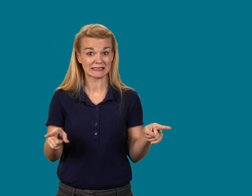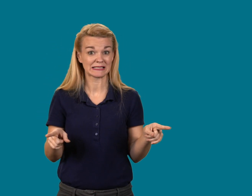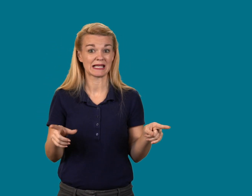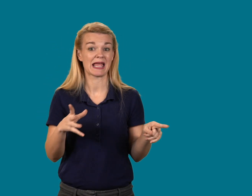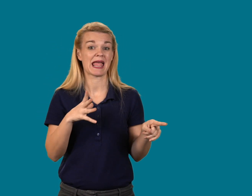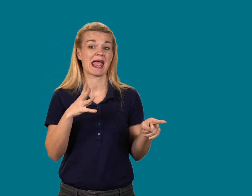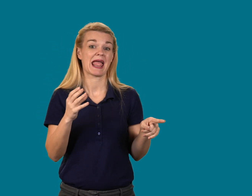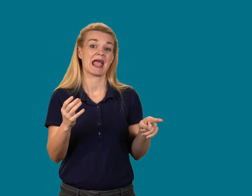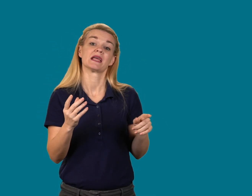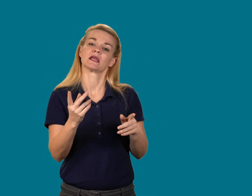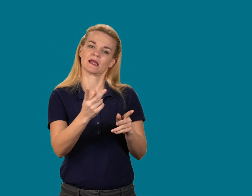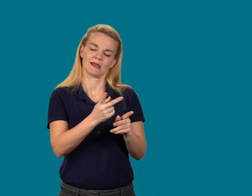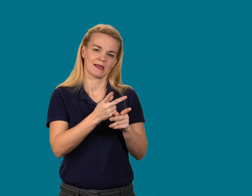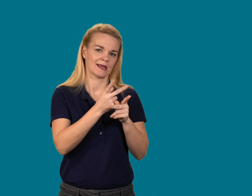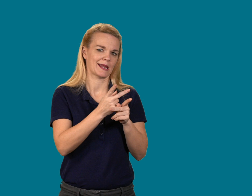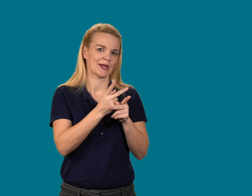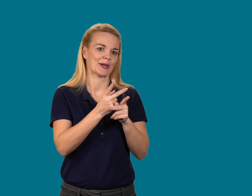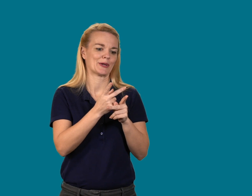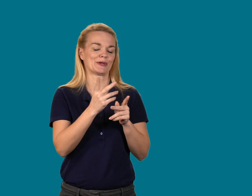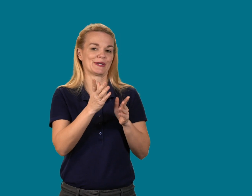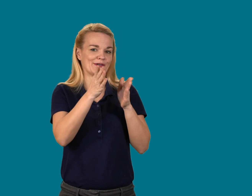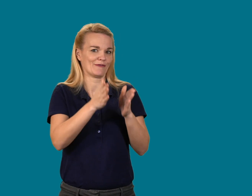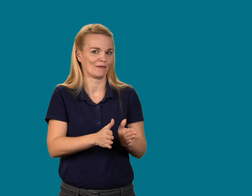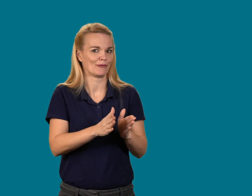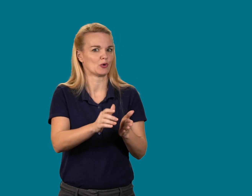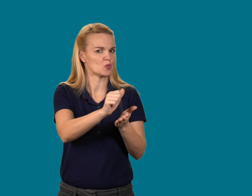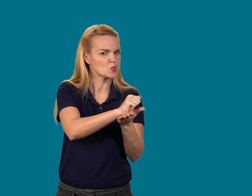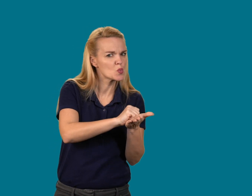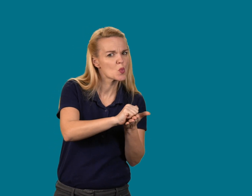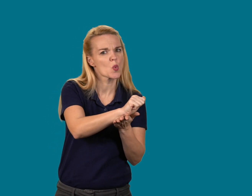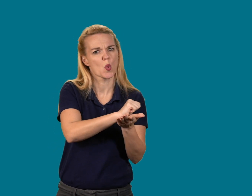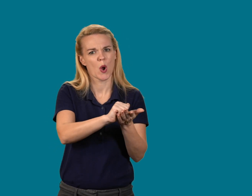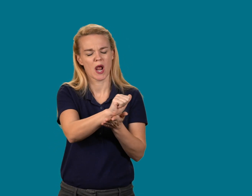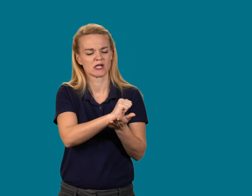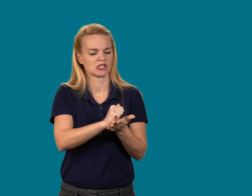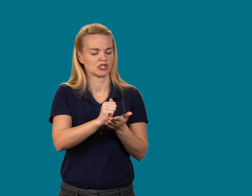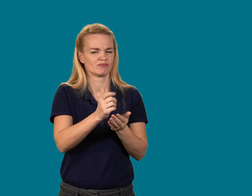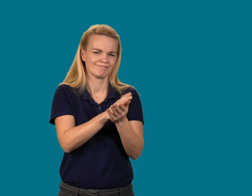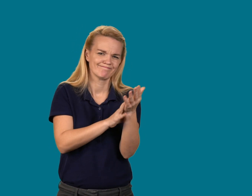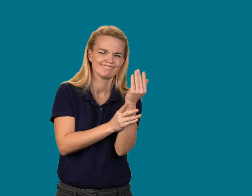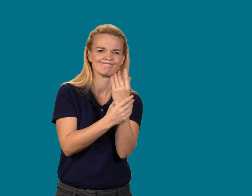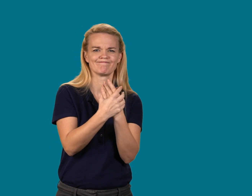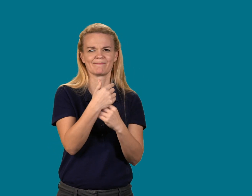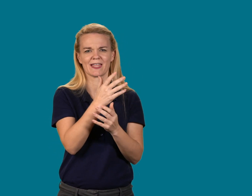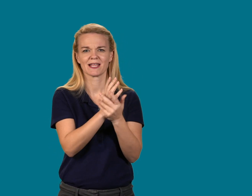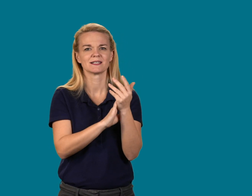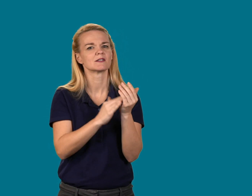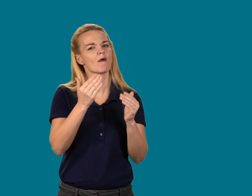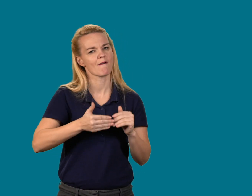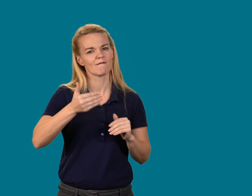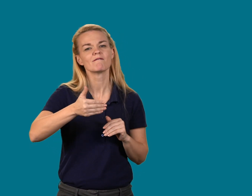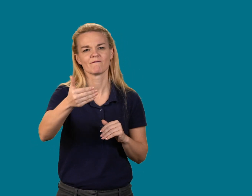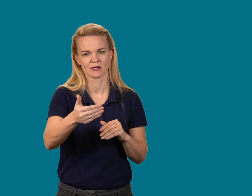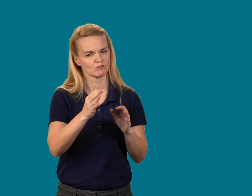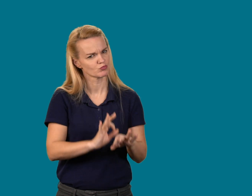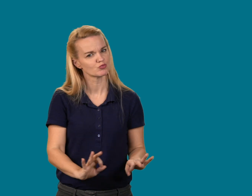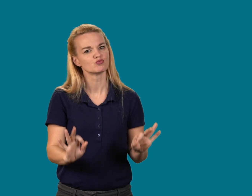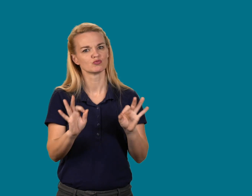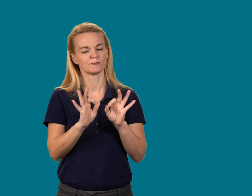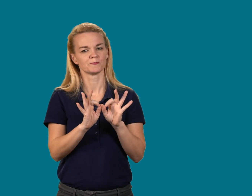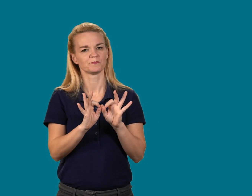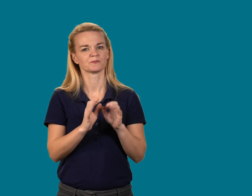and the caregiver wash their hands often.